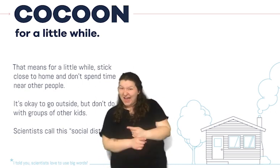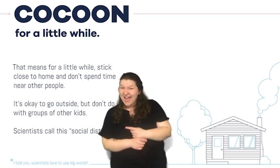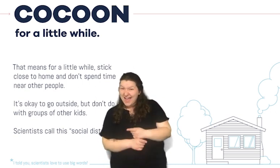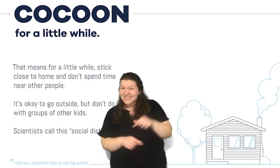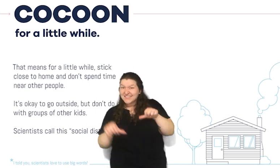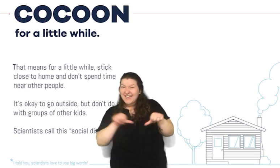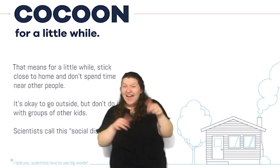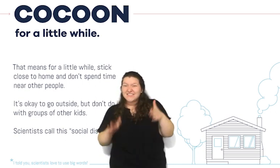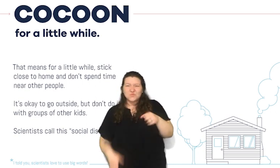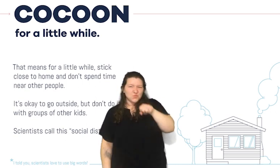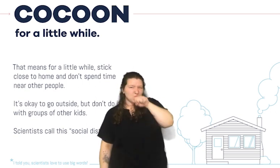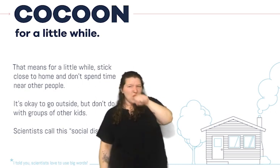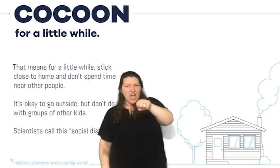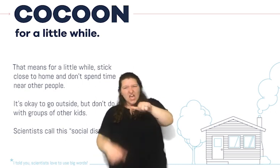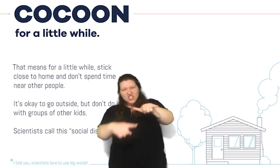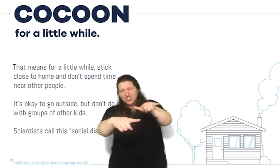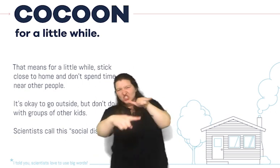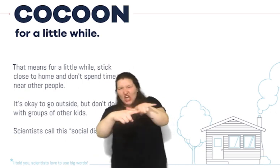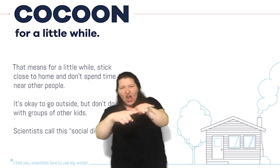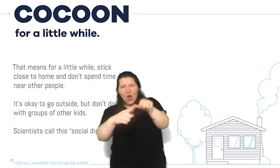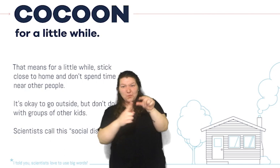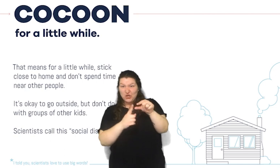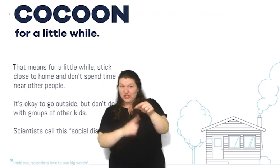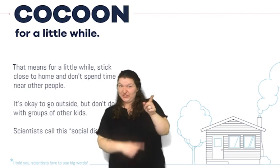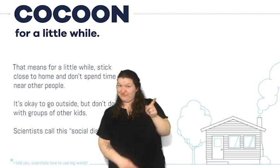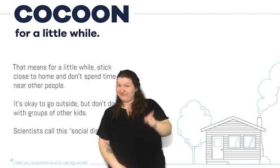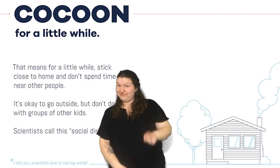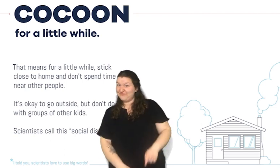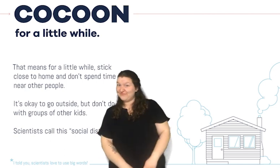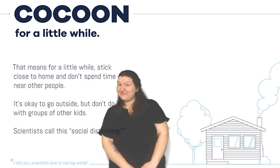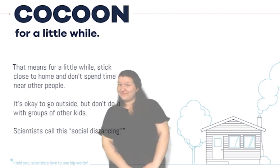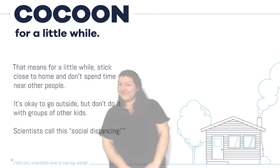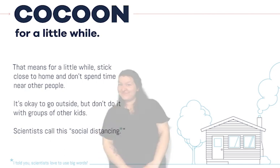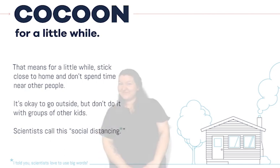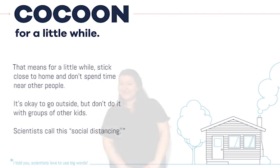I told you scientists love to use big words.